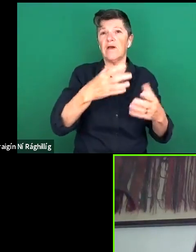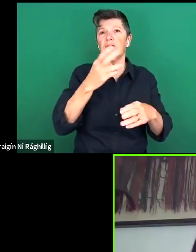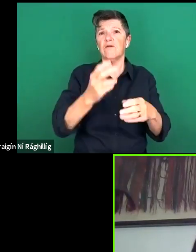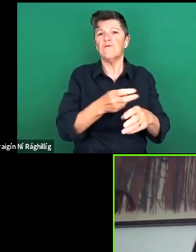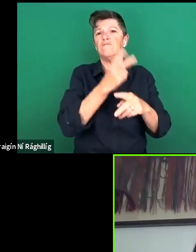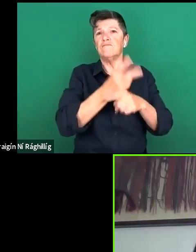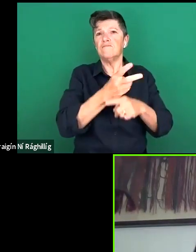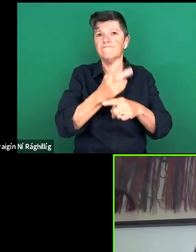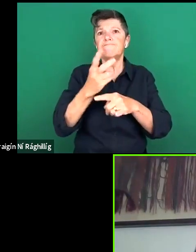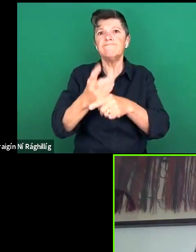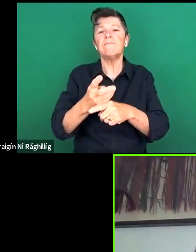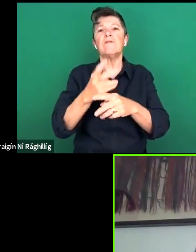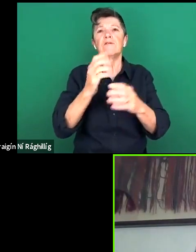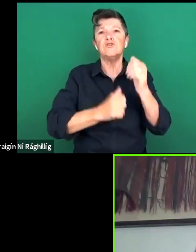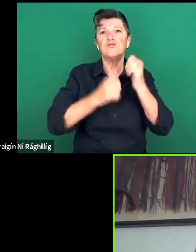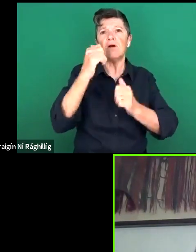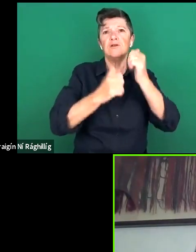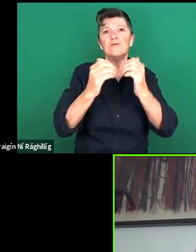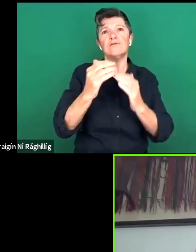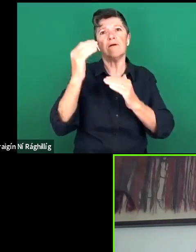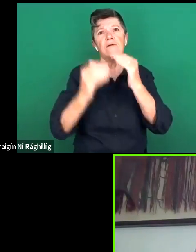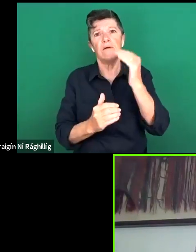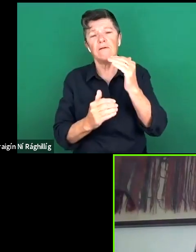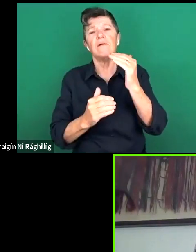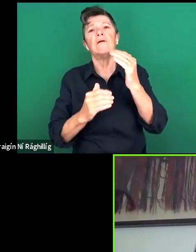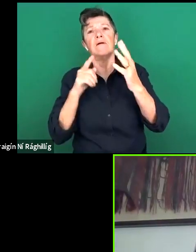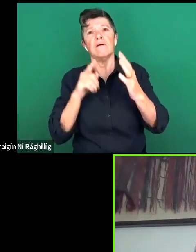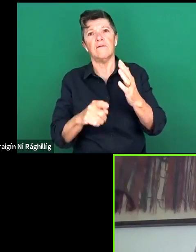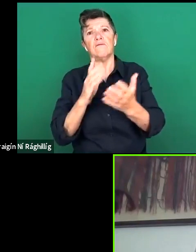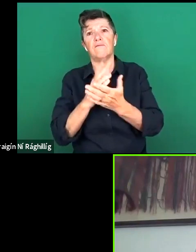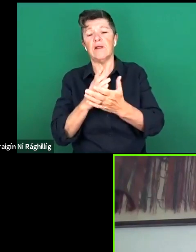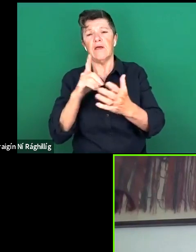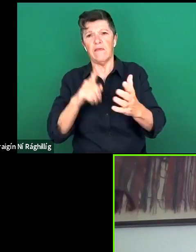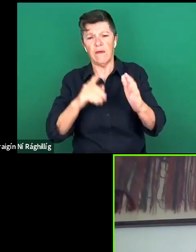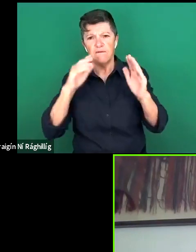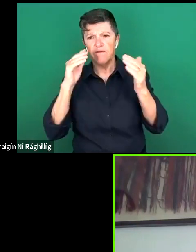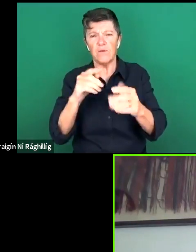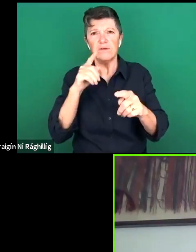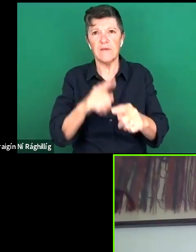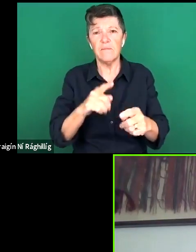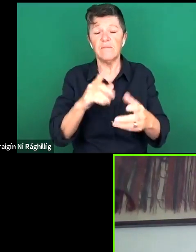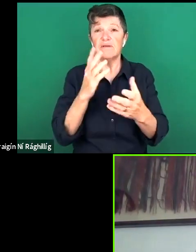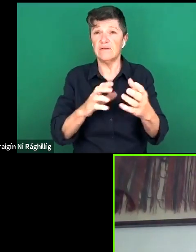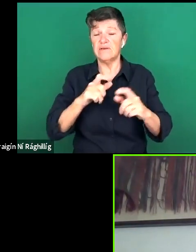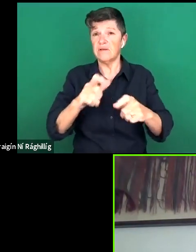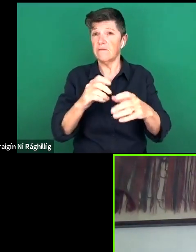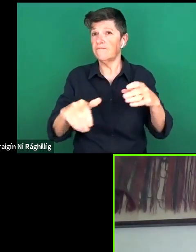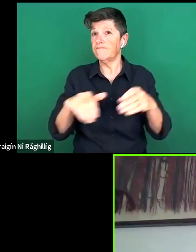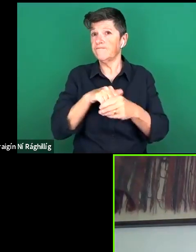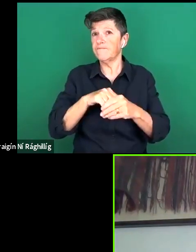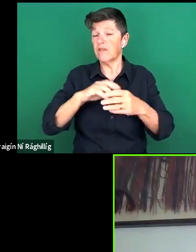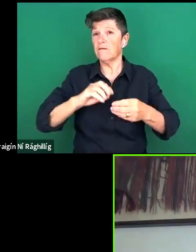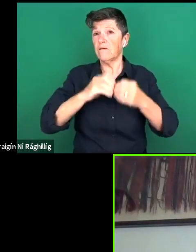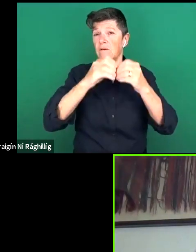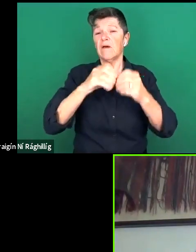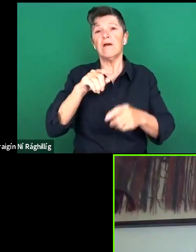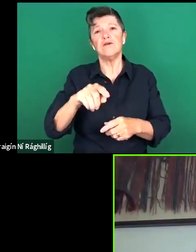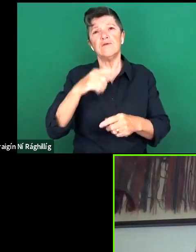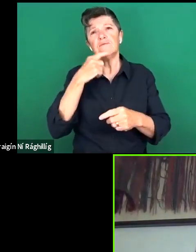at the university of Sussex and fellow of the British Academy. She'll examine the extent to which